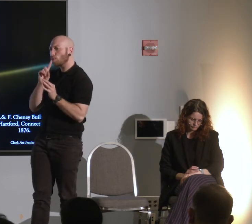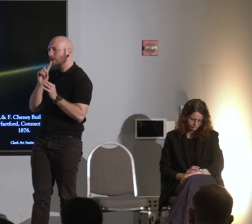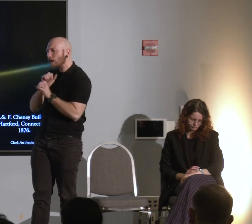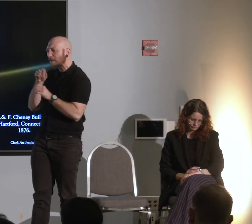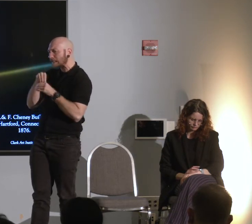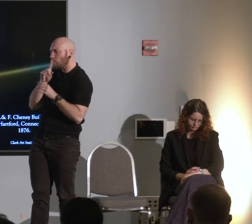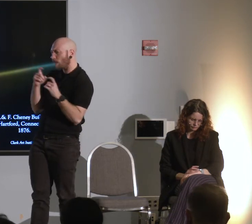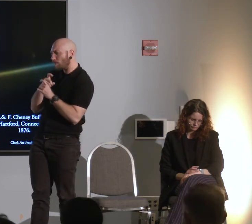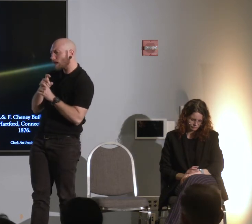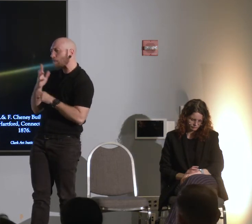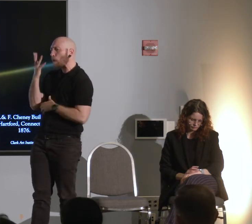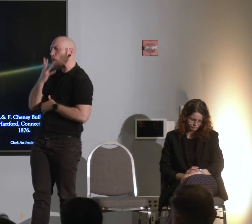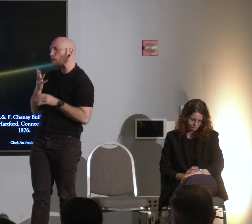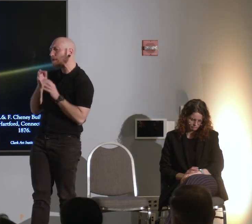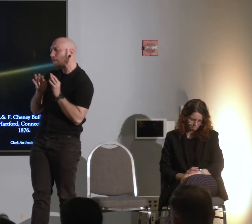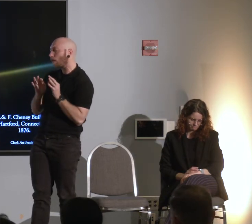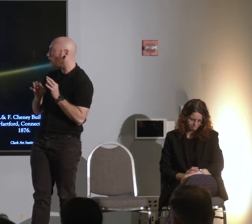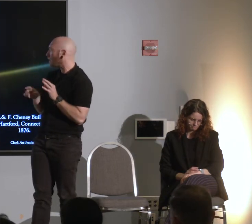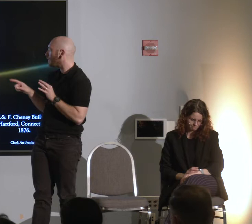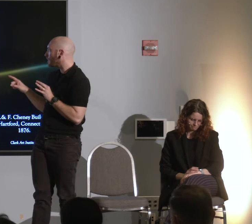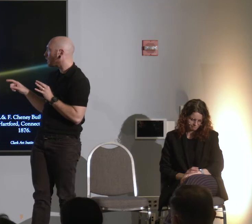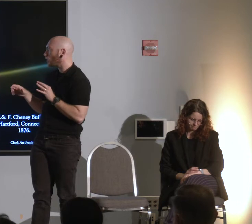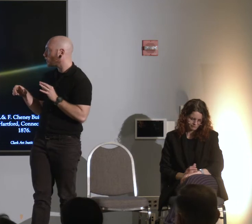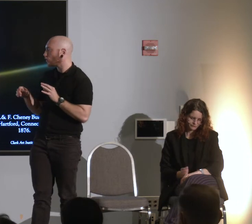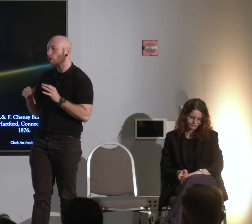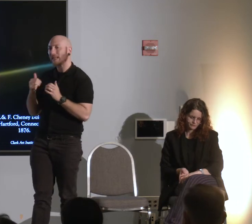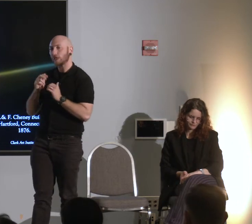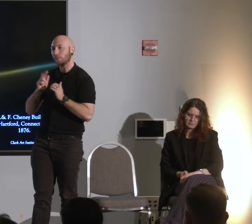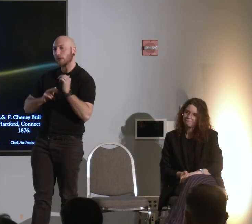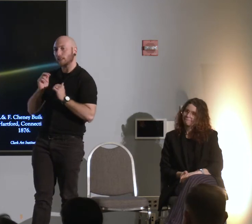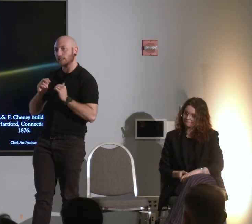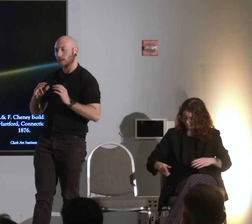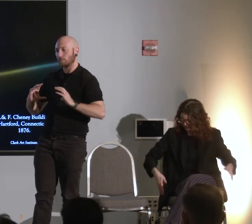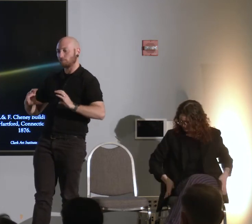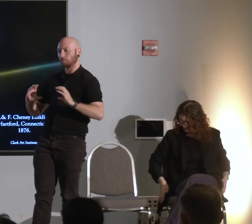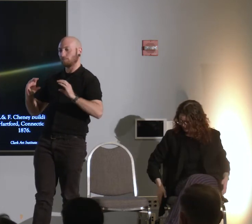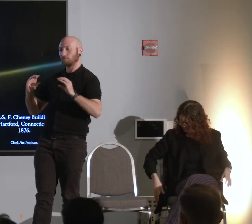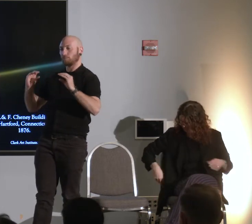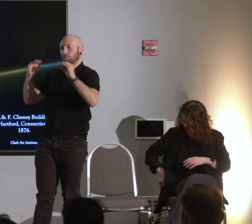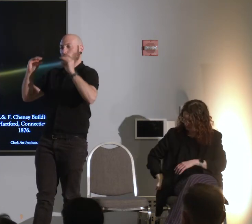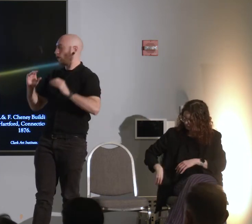At each of the buildings, a sequence of arch buildings grows smaller from the lower to the upper stories, which disguises